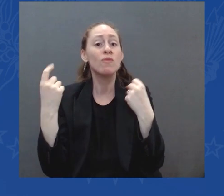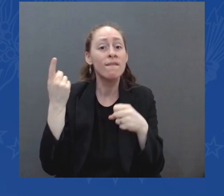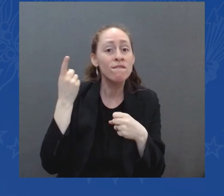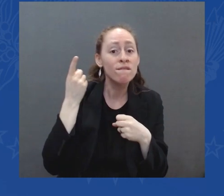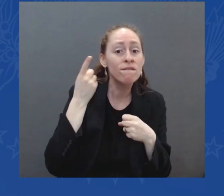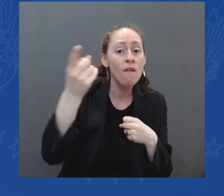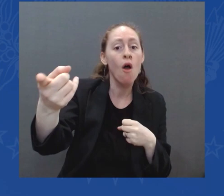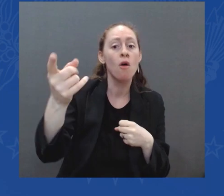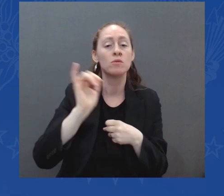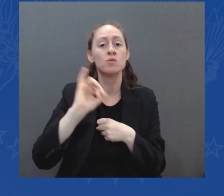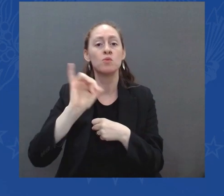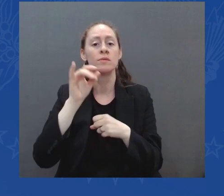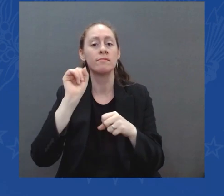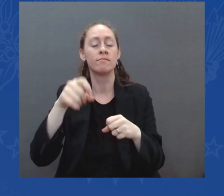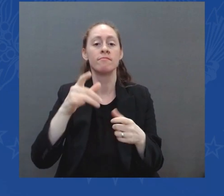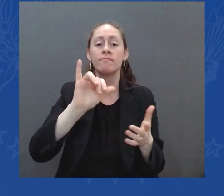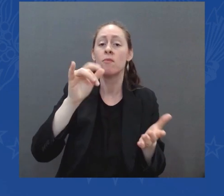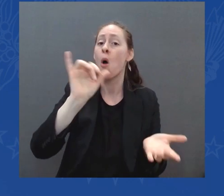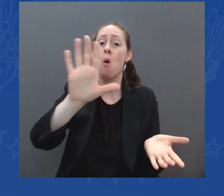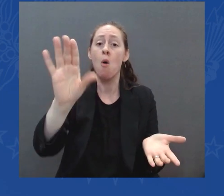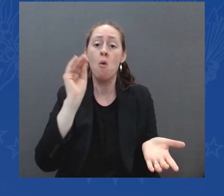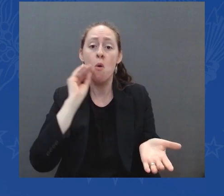$100 per year in utility bills.